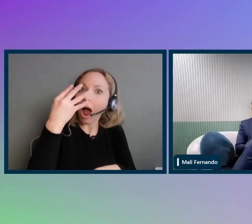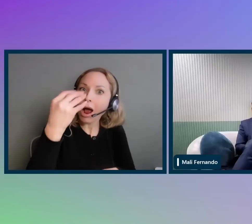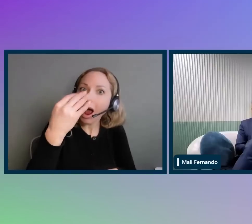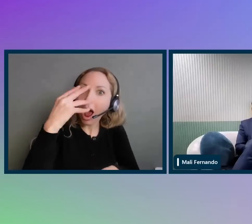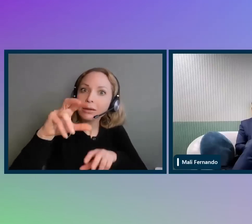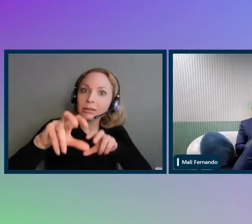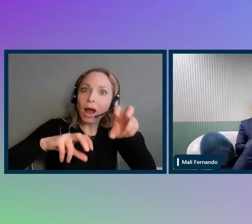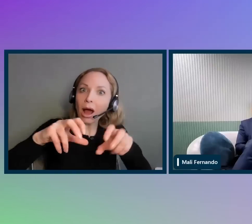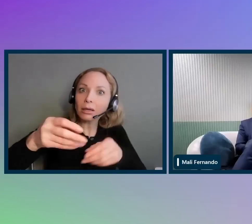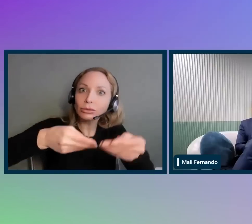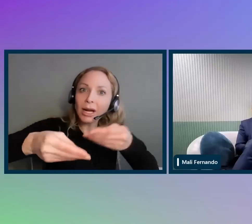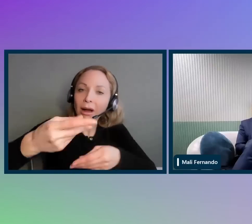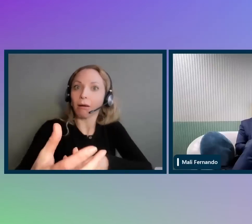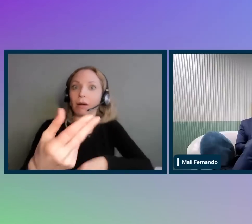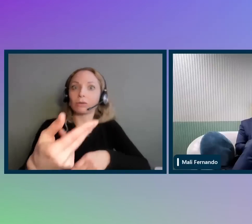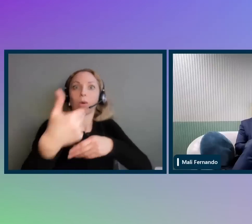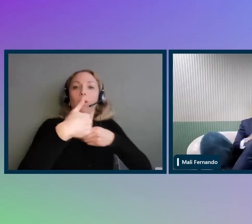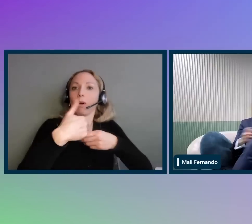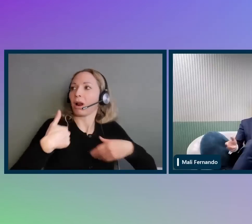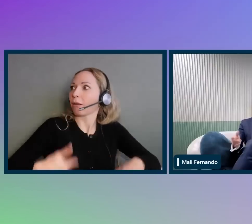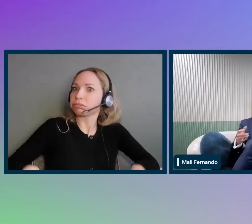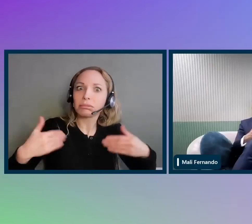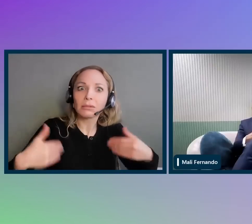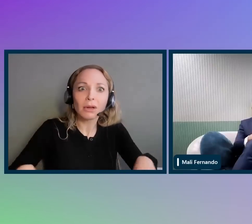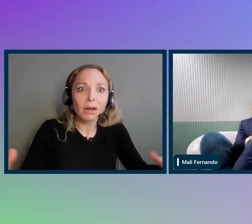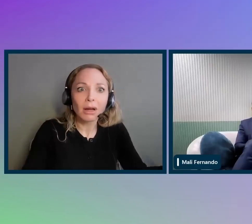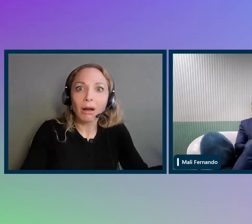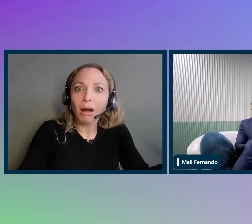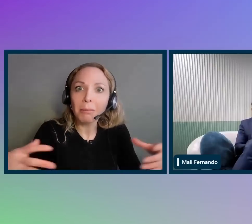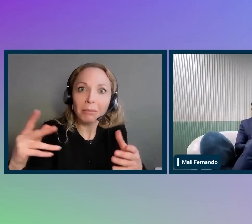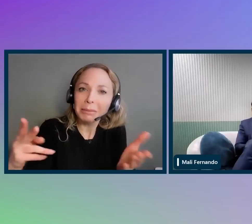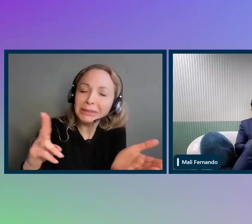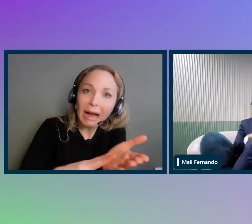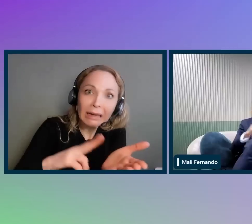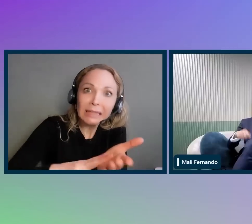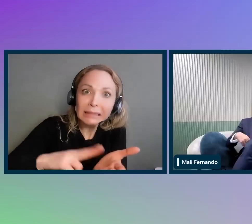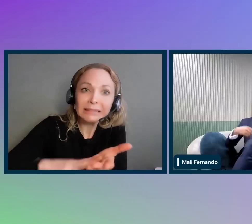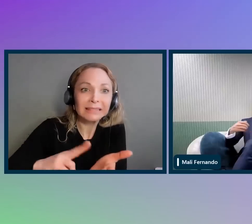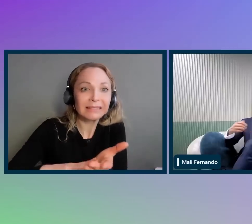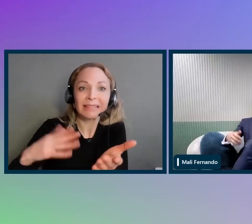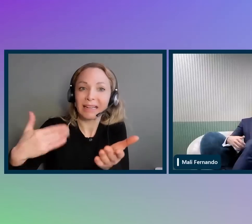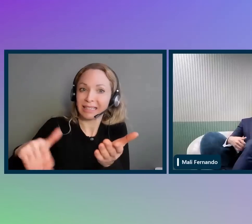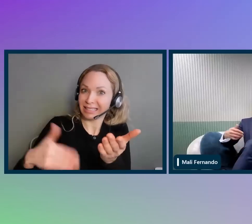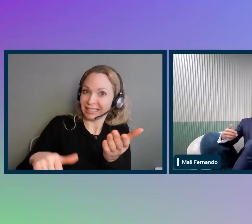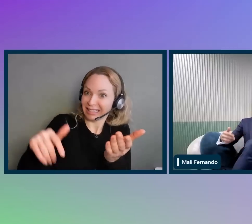and our first batch, 1000, will be done in April this year. And we're just gonna keep rolling that out.